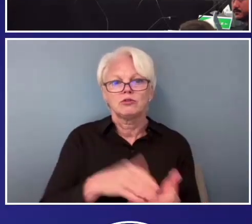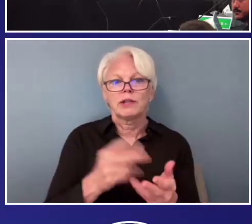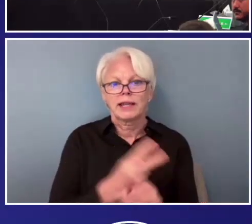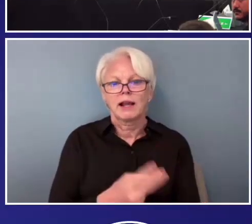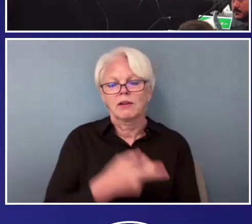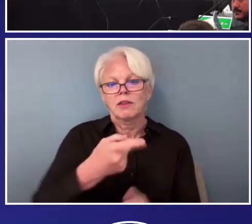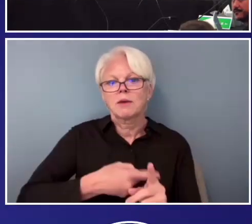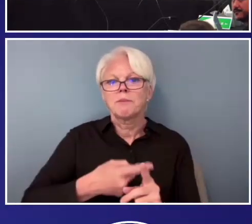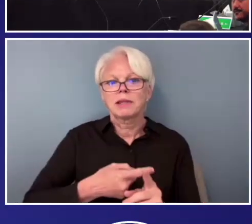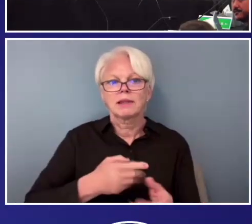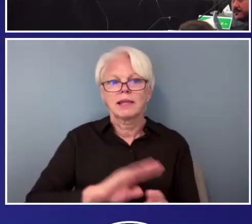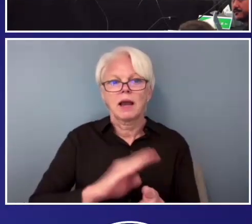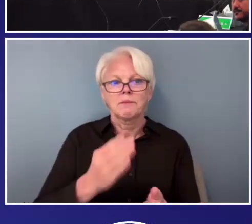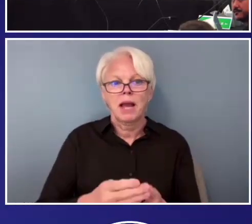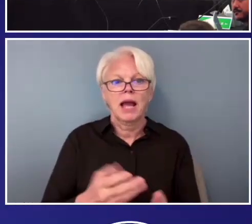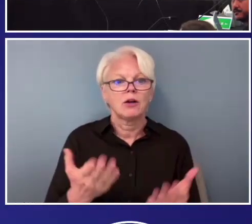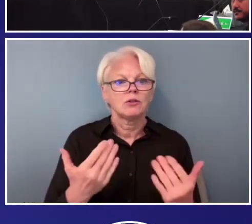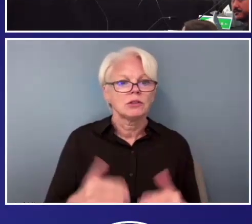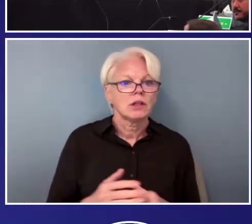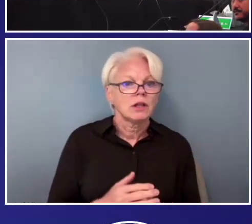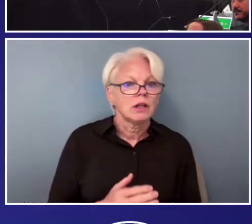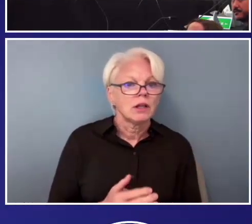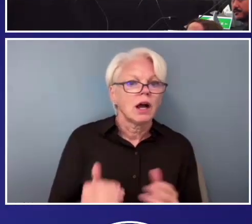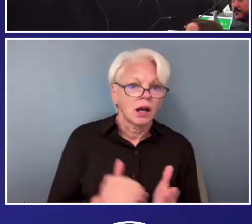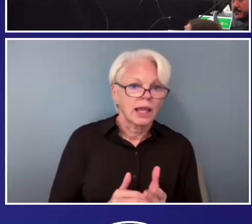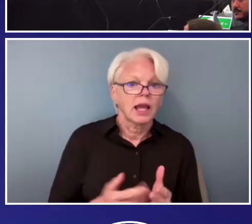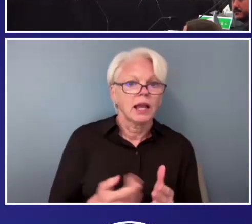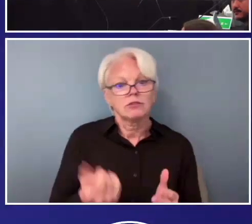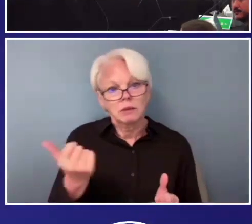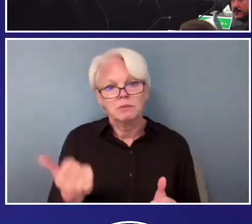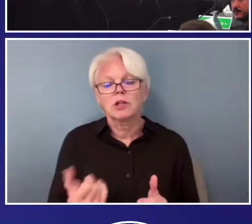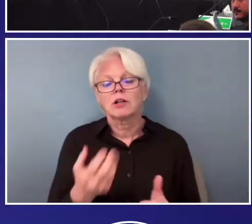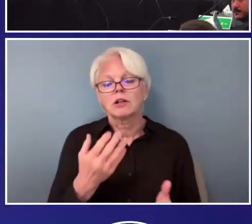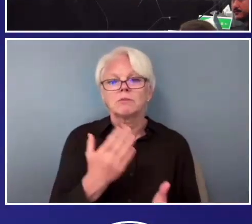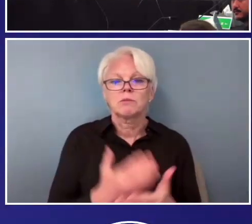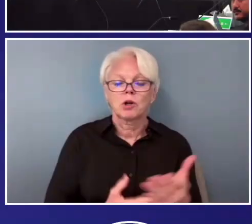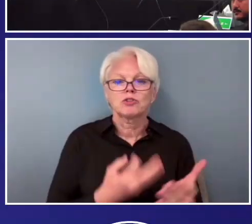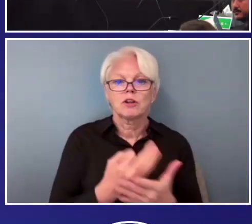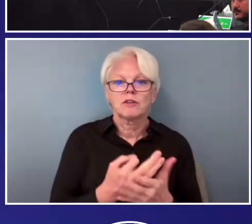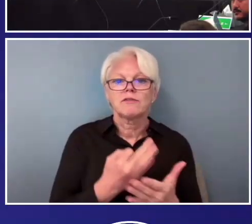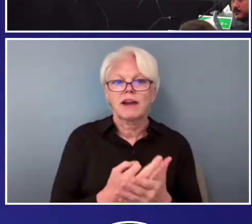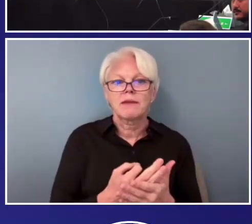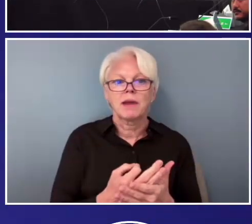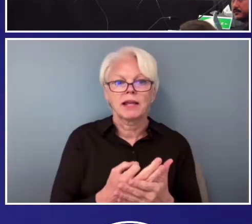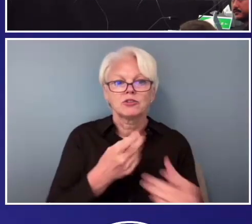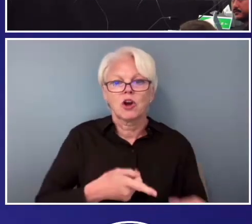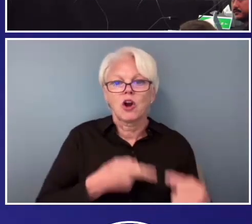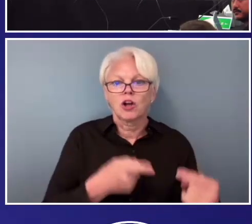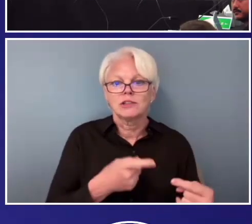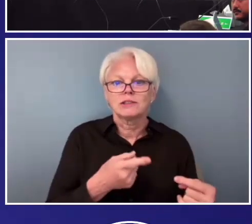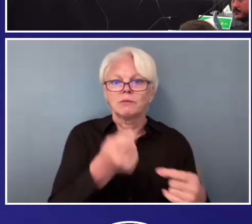Again. Remove the reference to partial financial hardship all the way through this paragraph and the ones following.